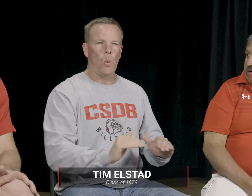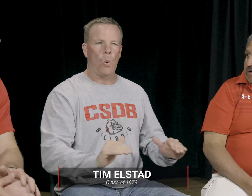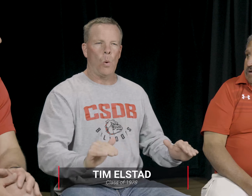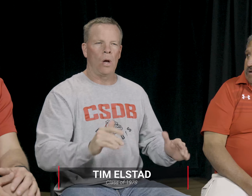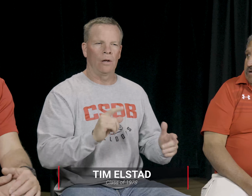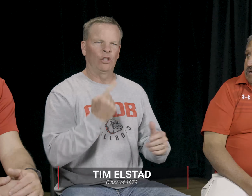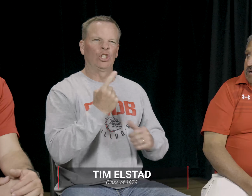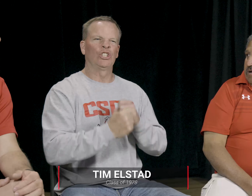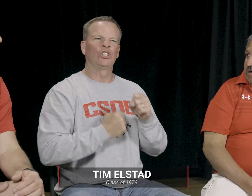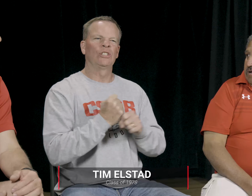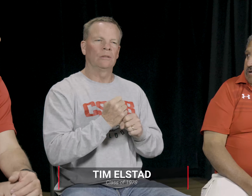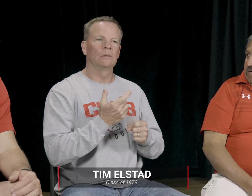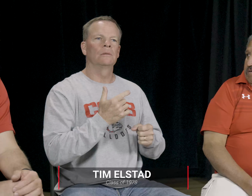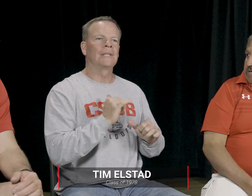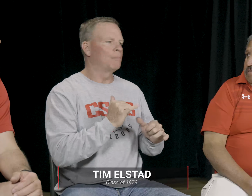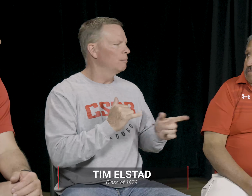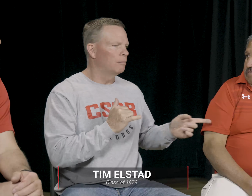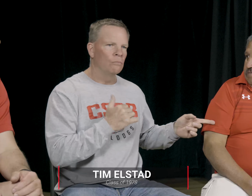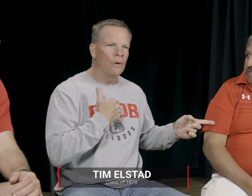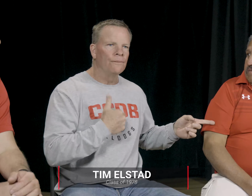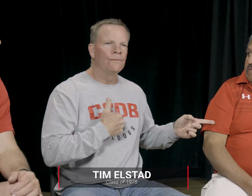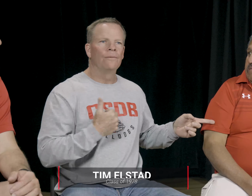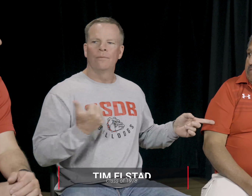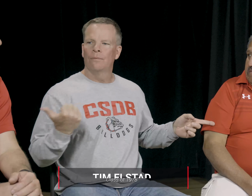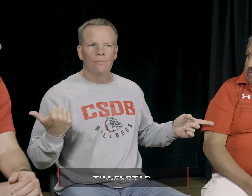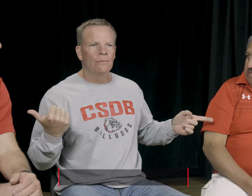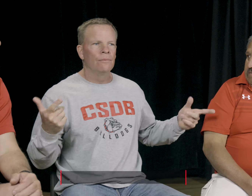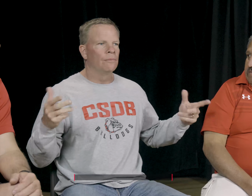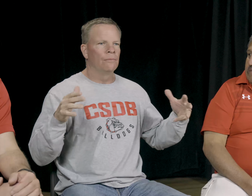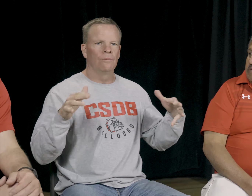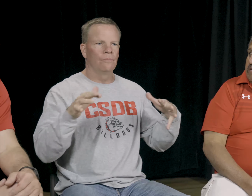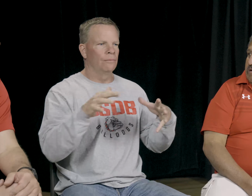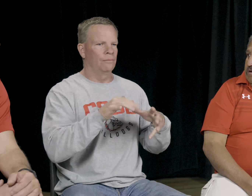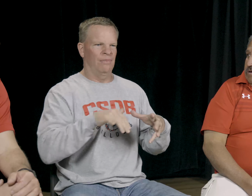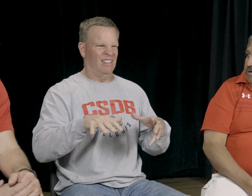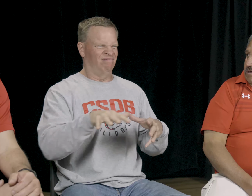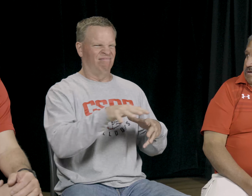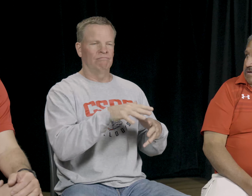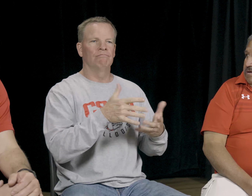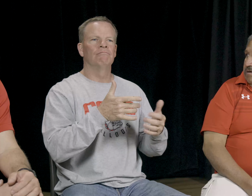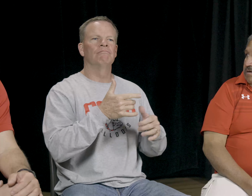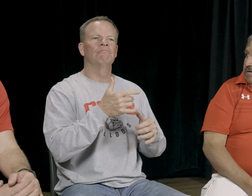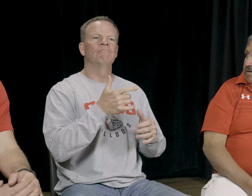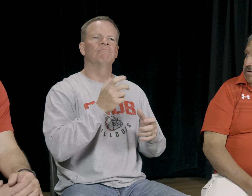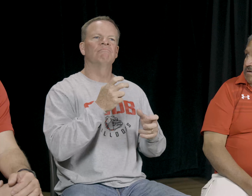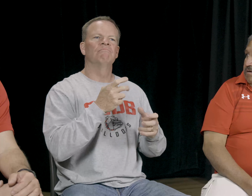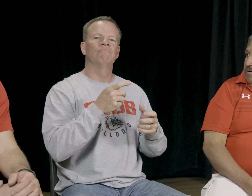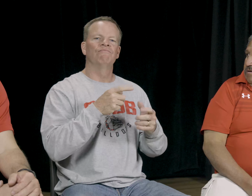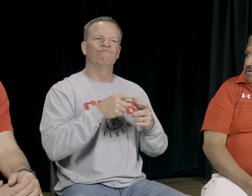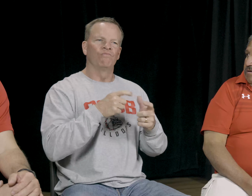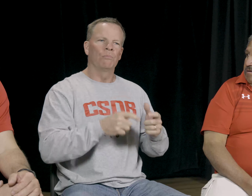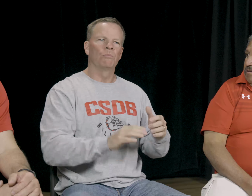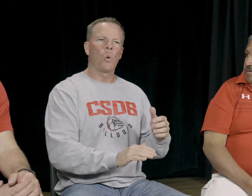I came here in 1965 as a young child. My first year the same as Ralph and Don.